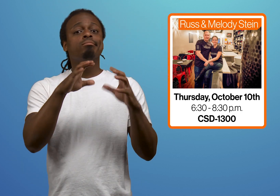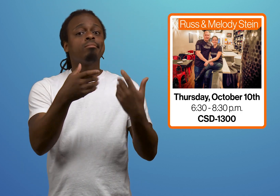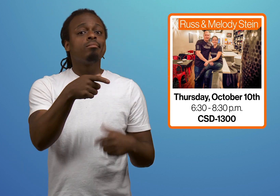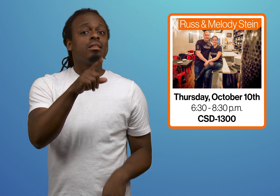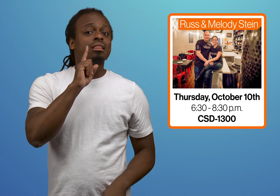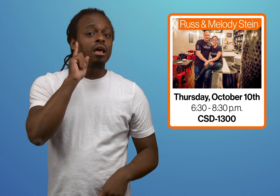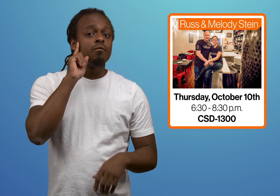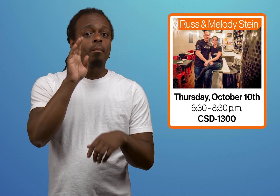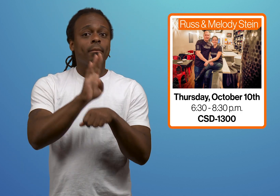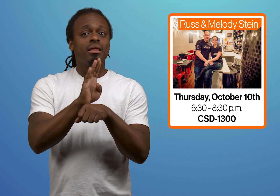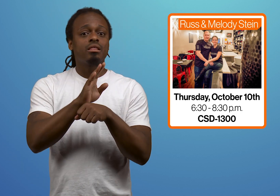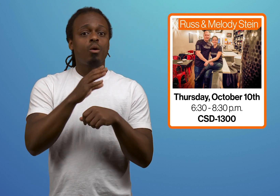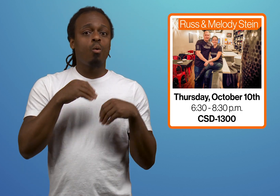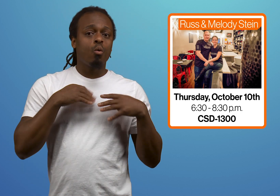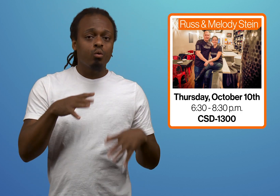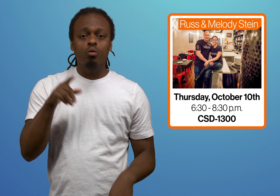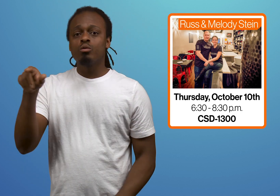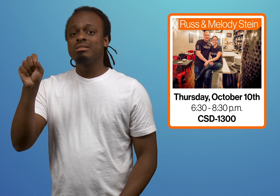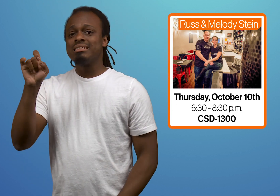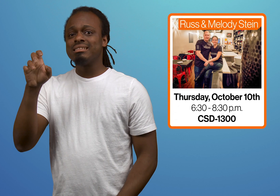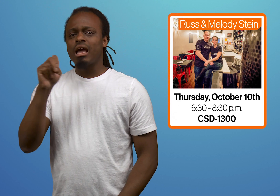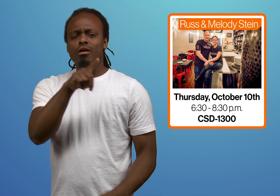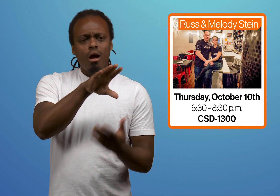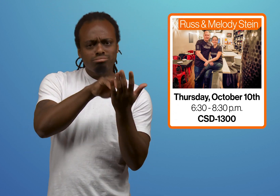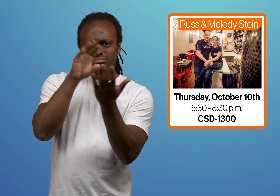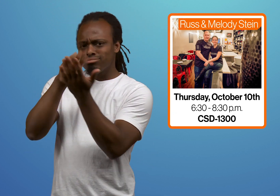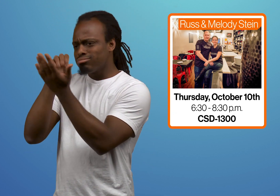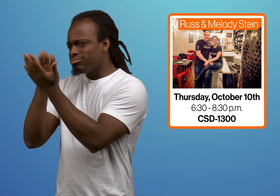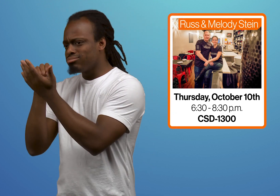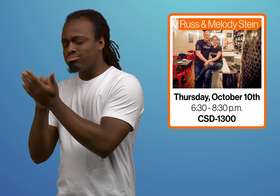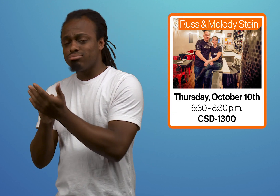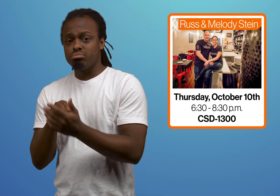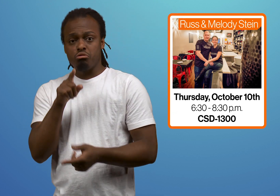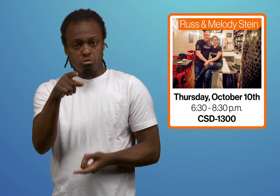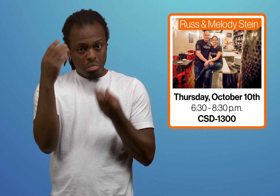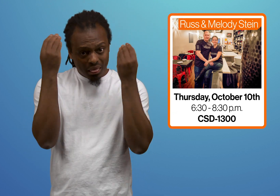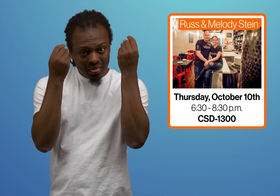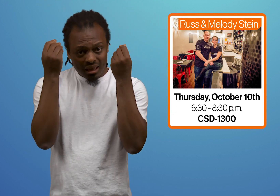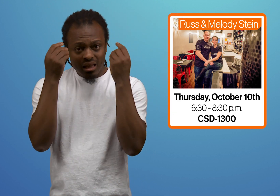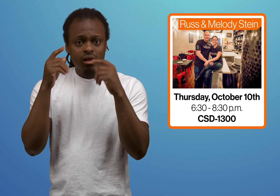You will get to learn from them and local deaf business owners.